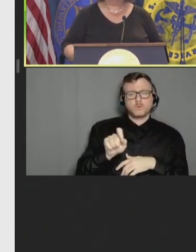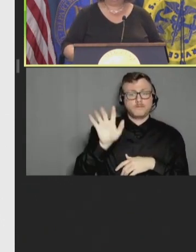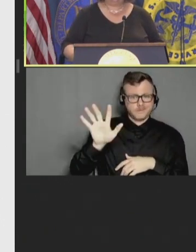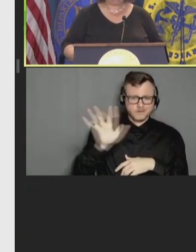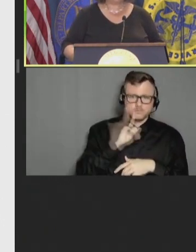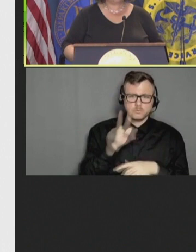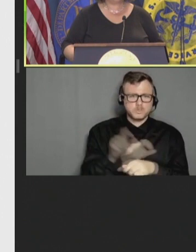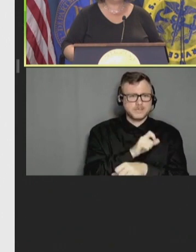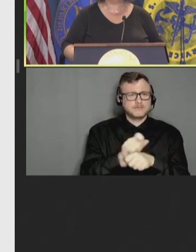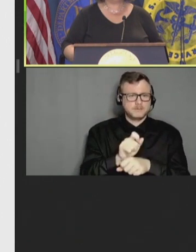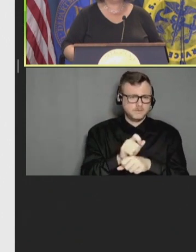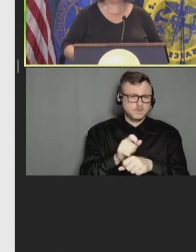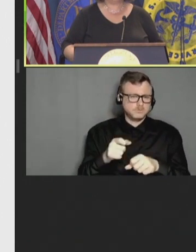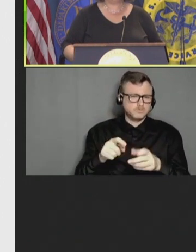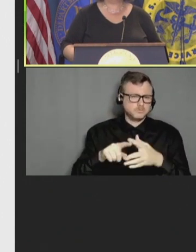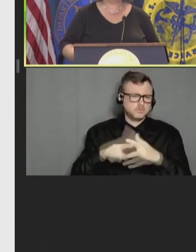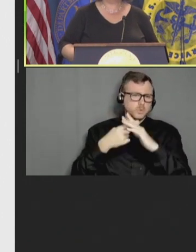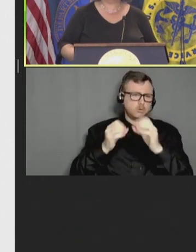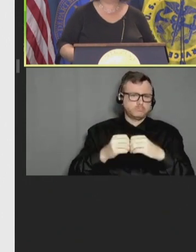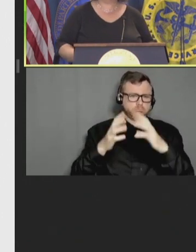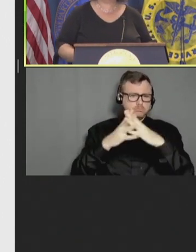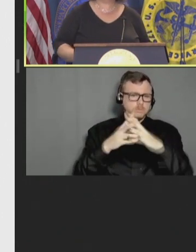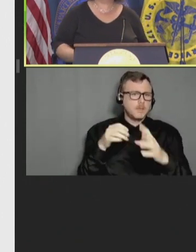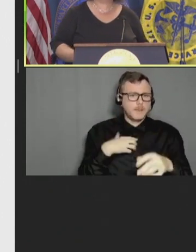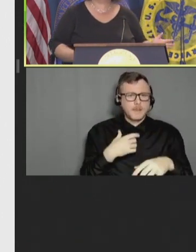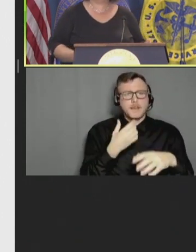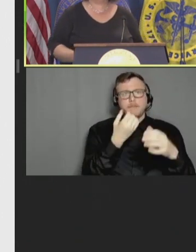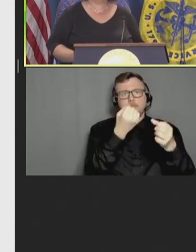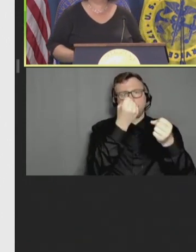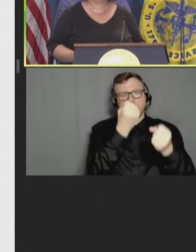enacted. So, the majority of these bills are failing to proceed all the way through.